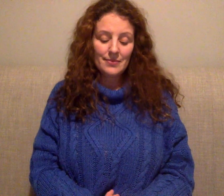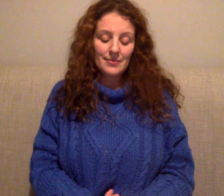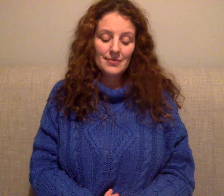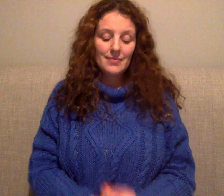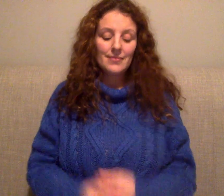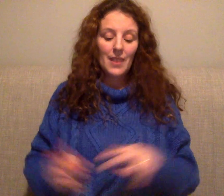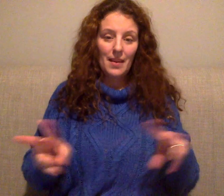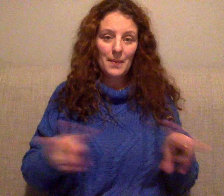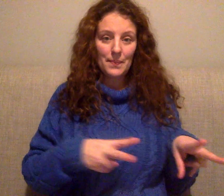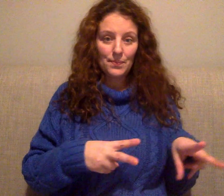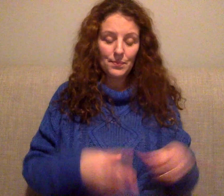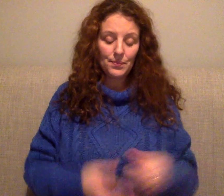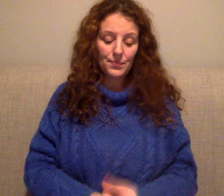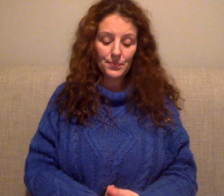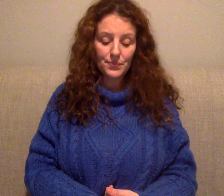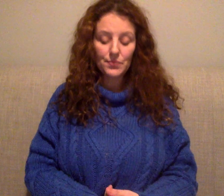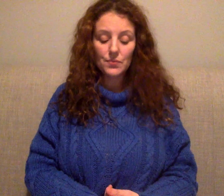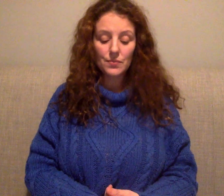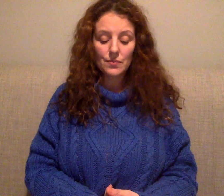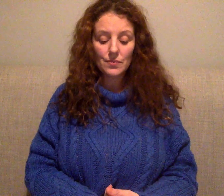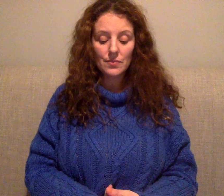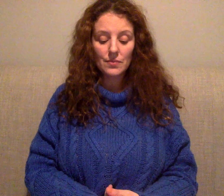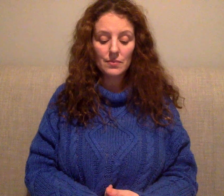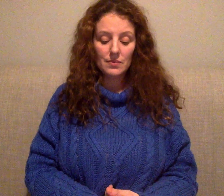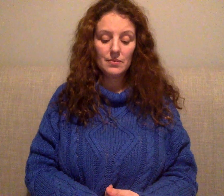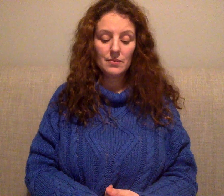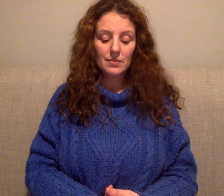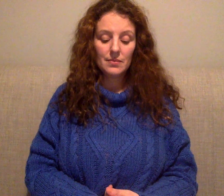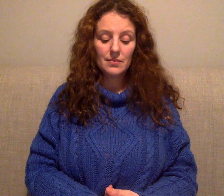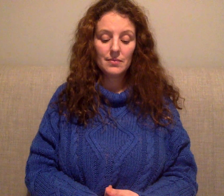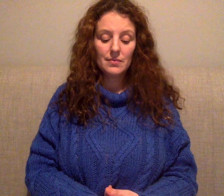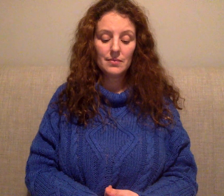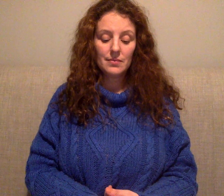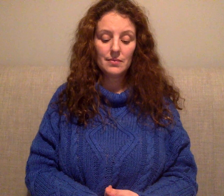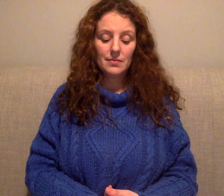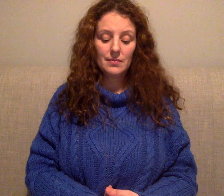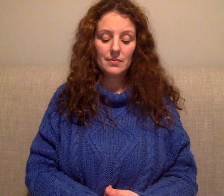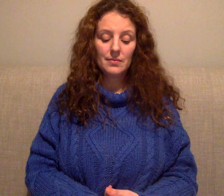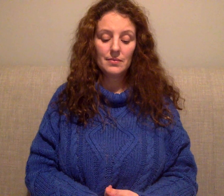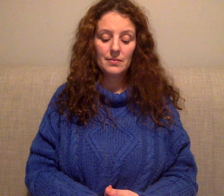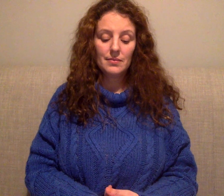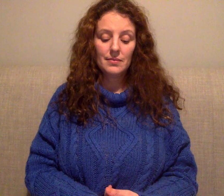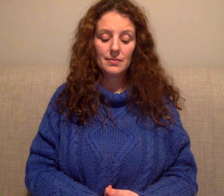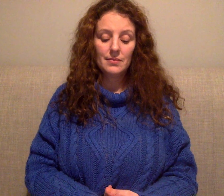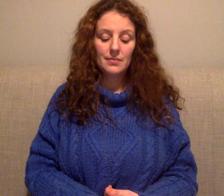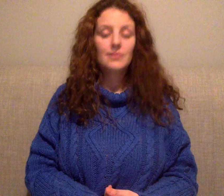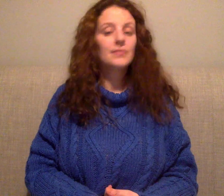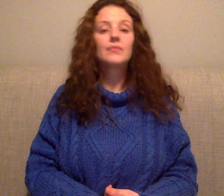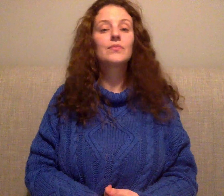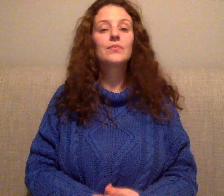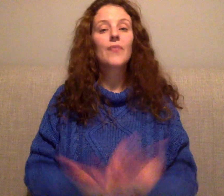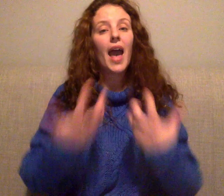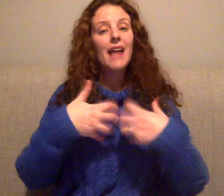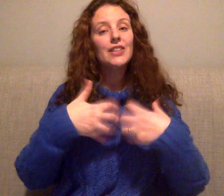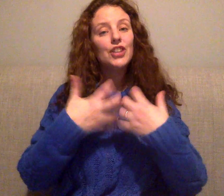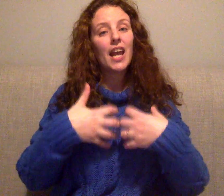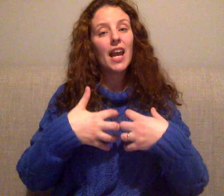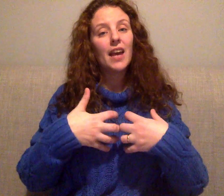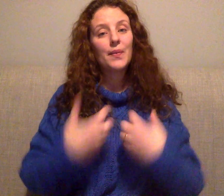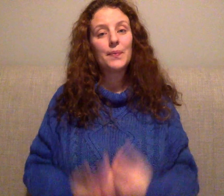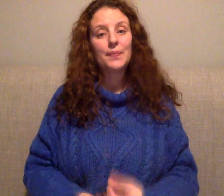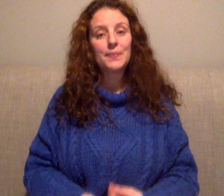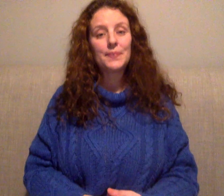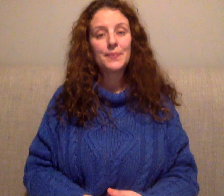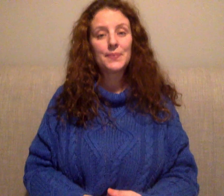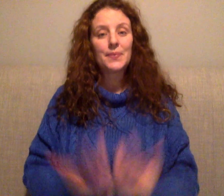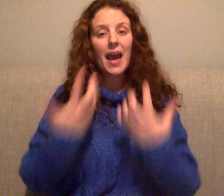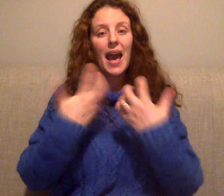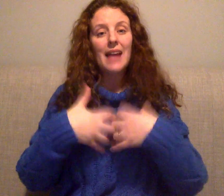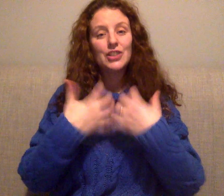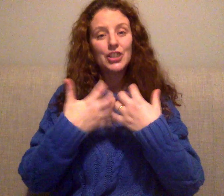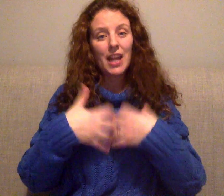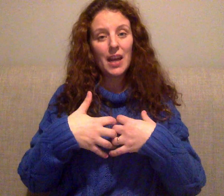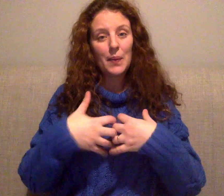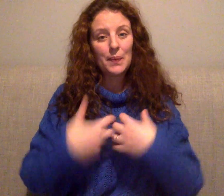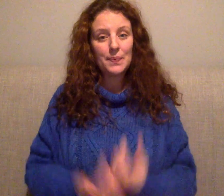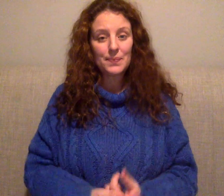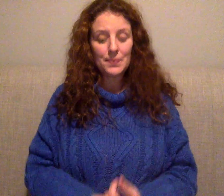ENGINEER